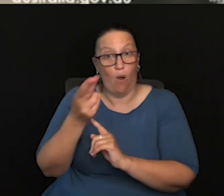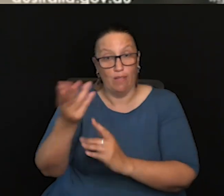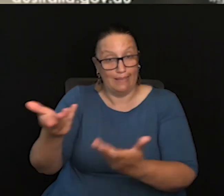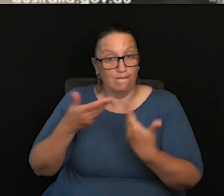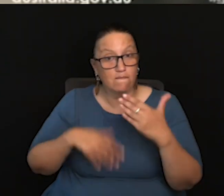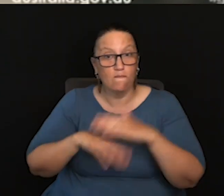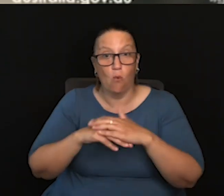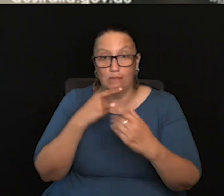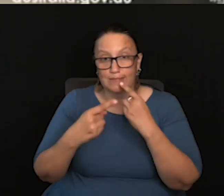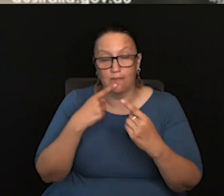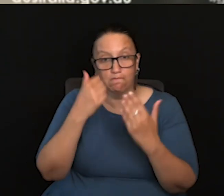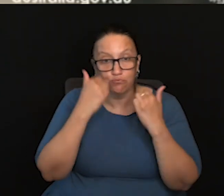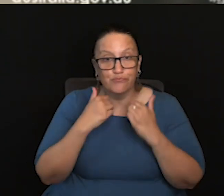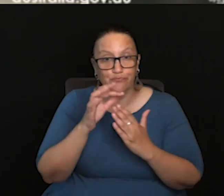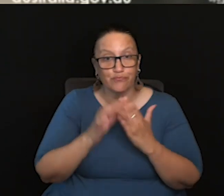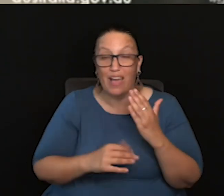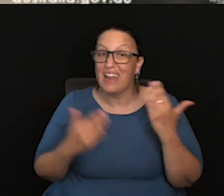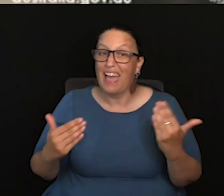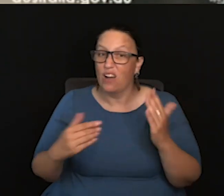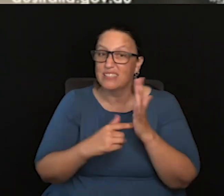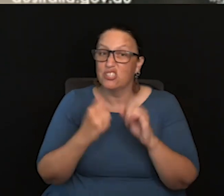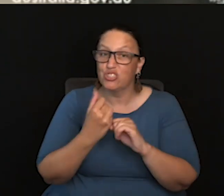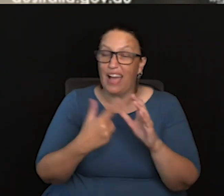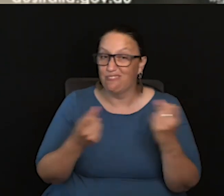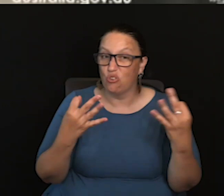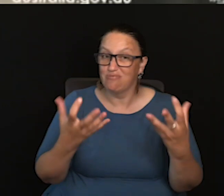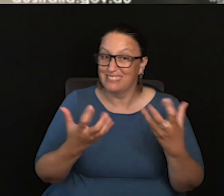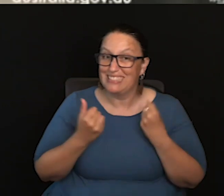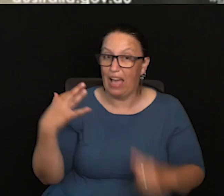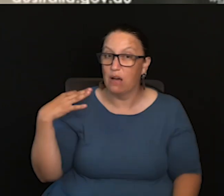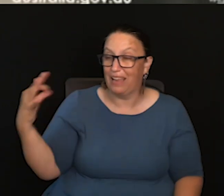and I am a little bit surprised that, given there was a major FDA suspension,